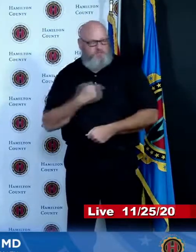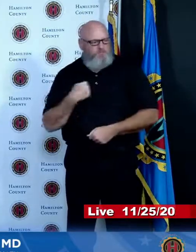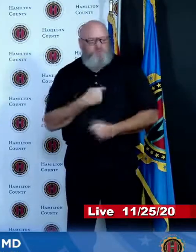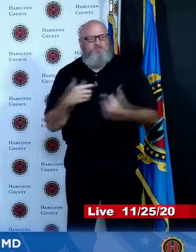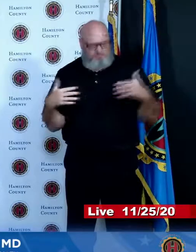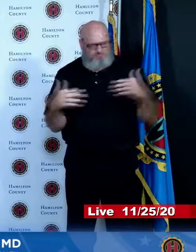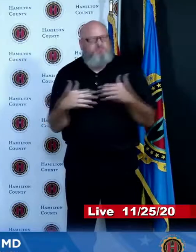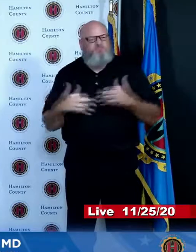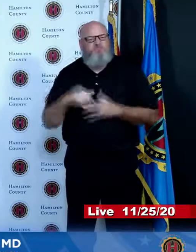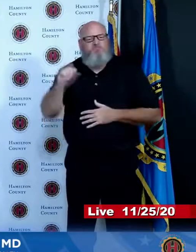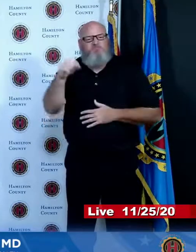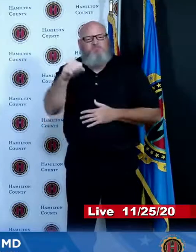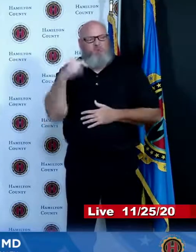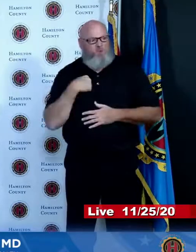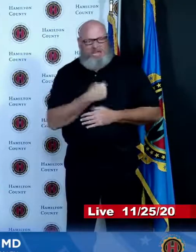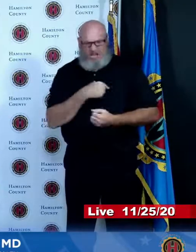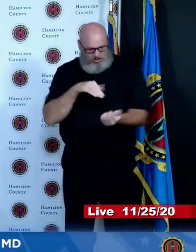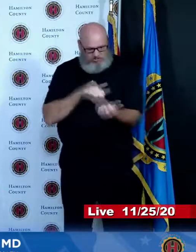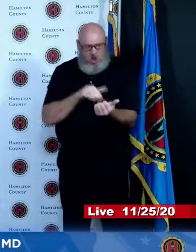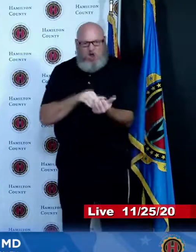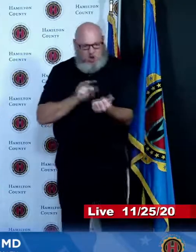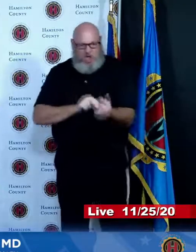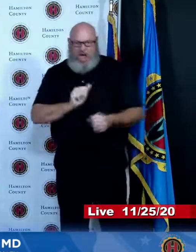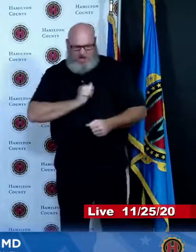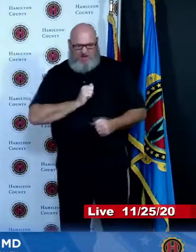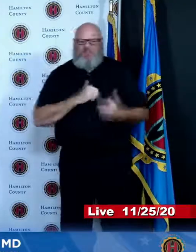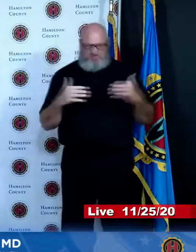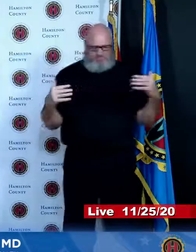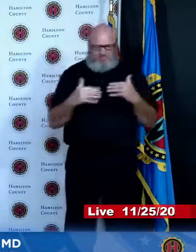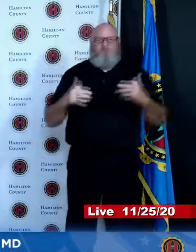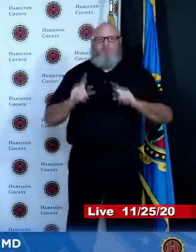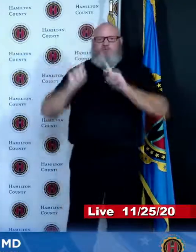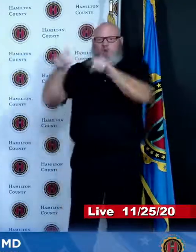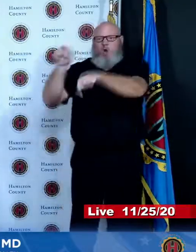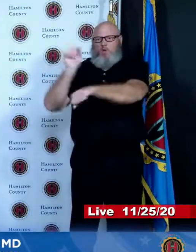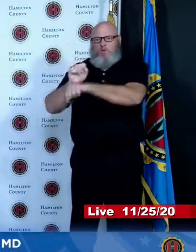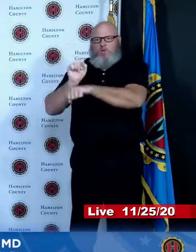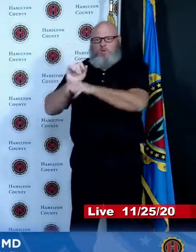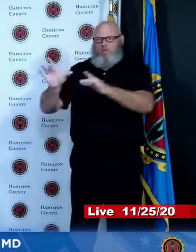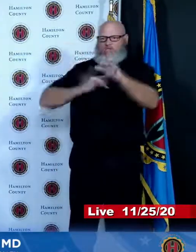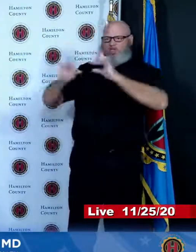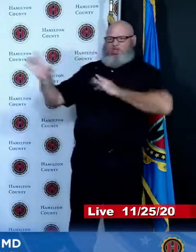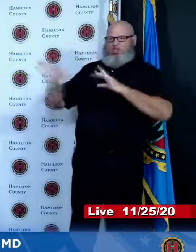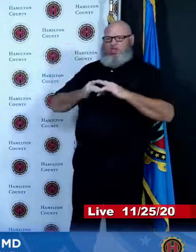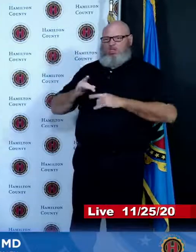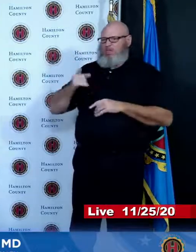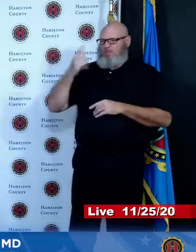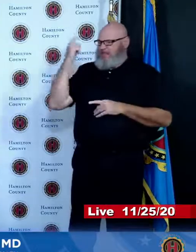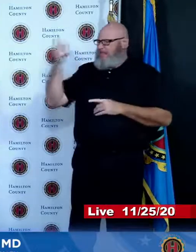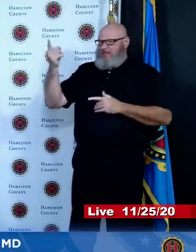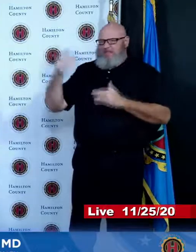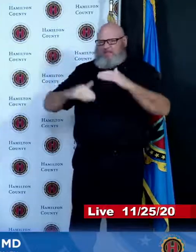so what I'm seeing when I work in the hospital is ICUs that are close to or overflowing